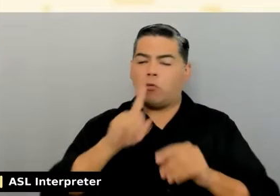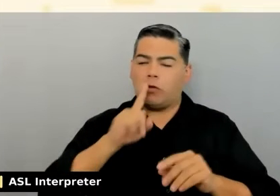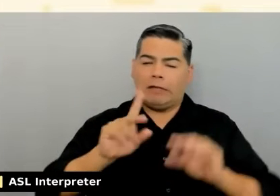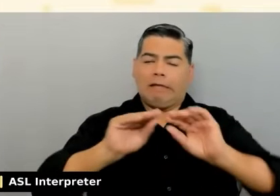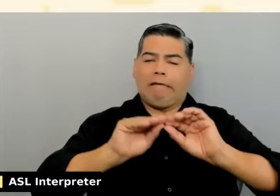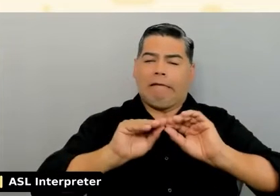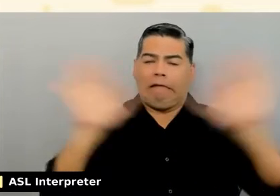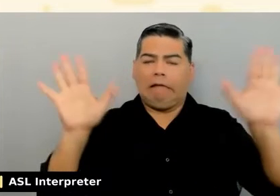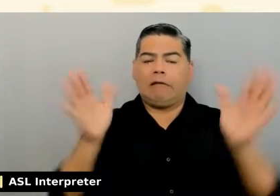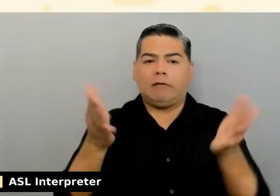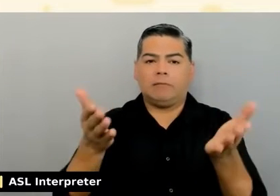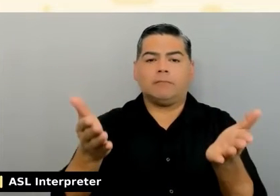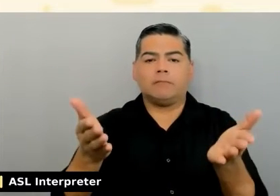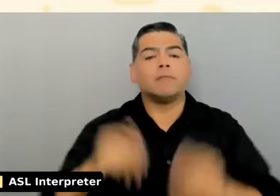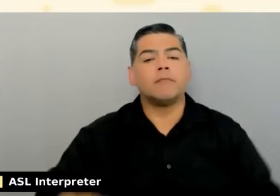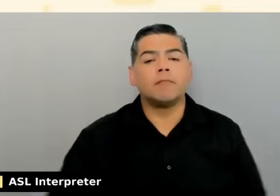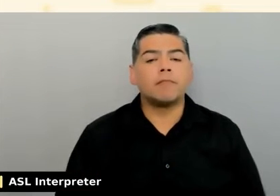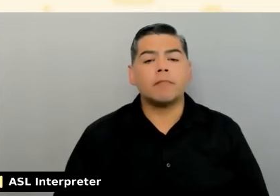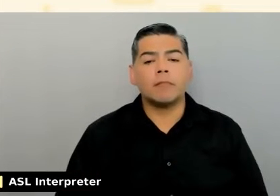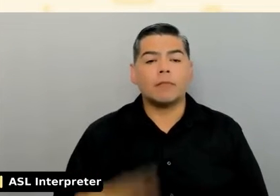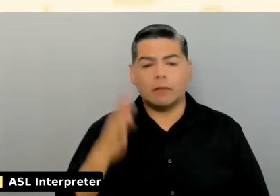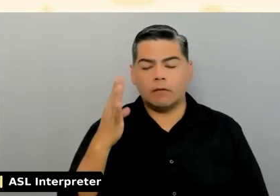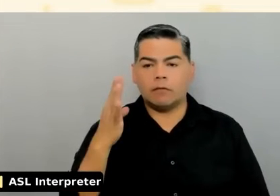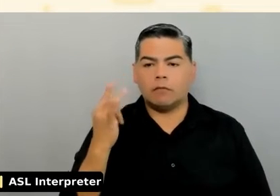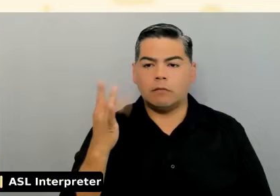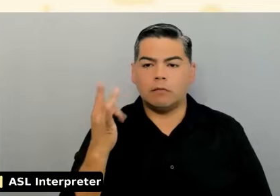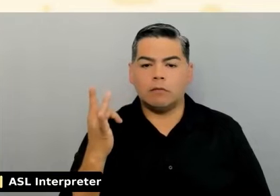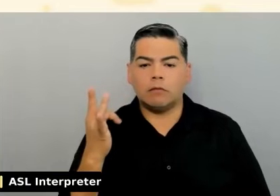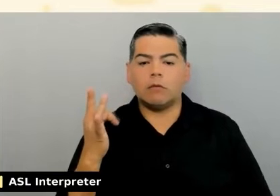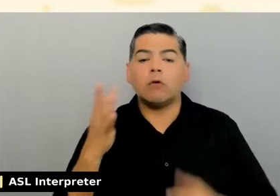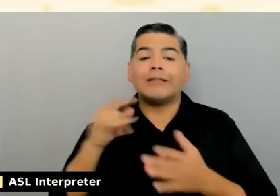It helps users understand where they are.